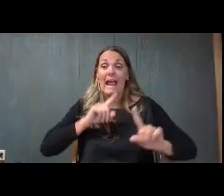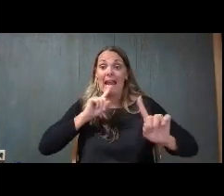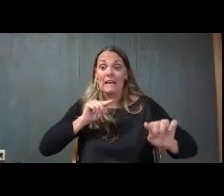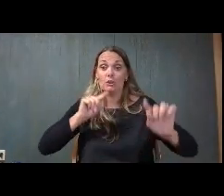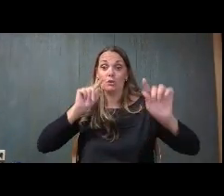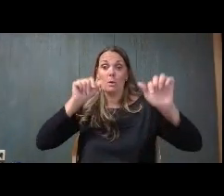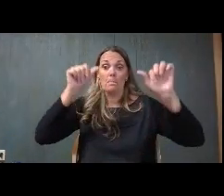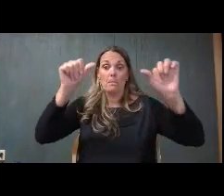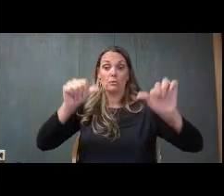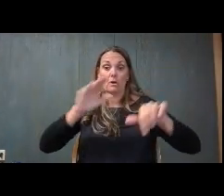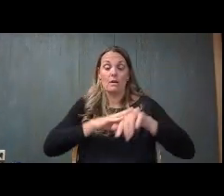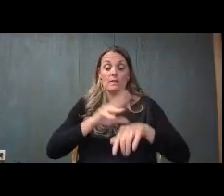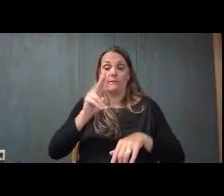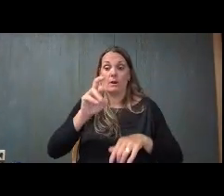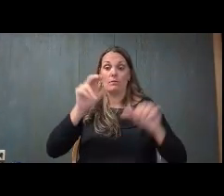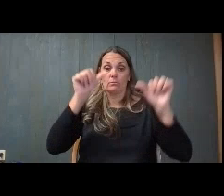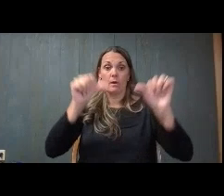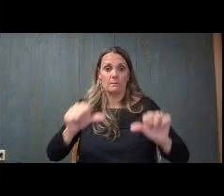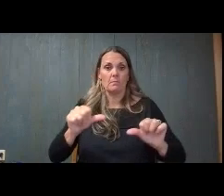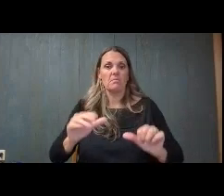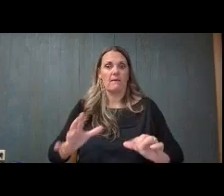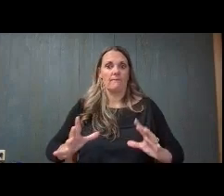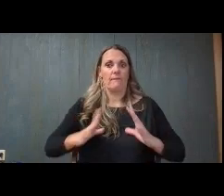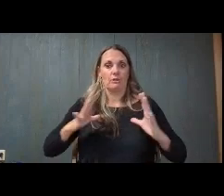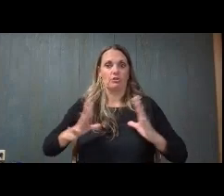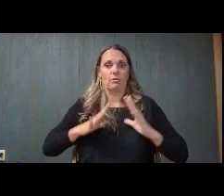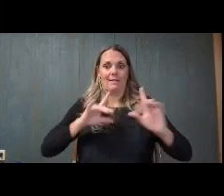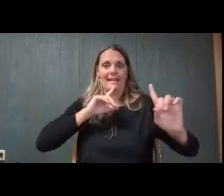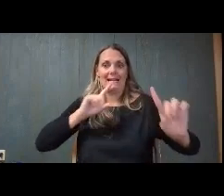website will be considered official and valid by the state.